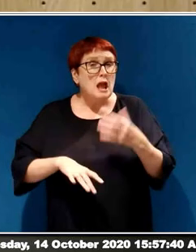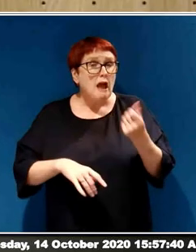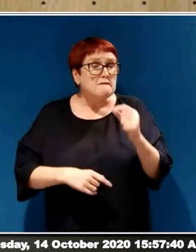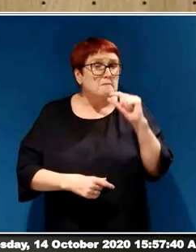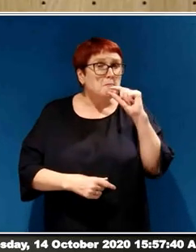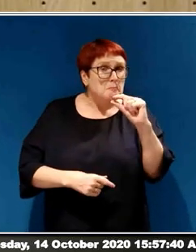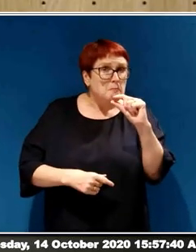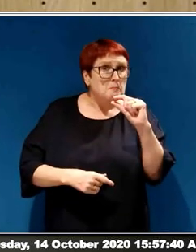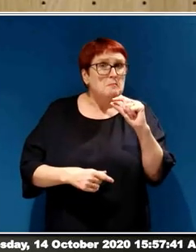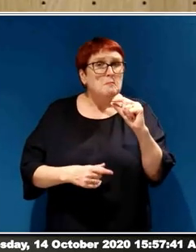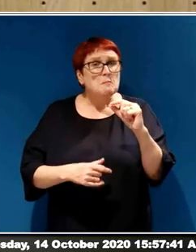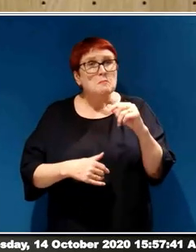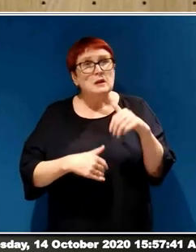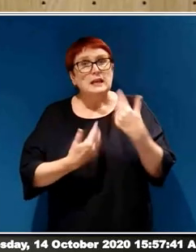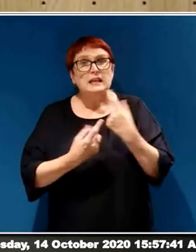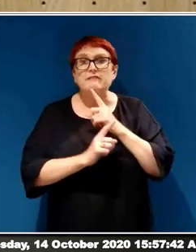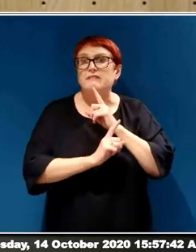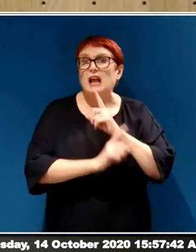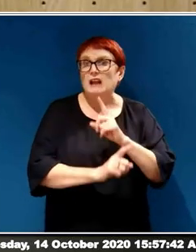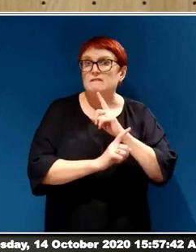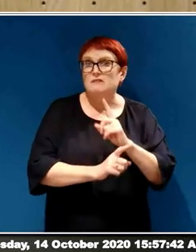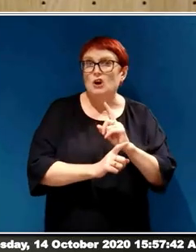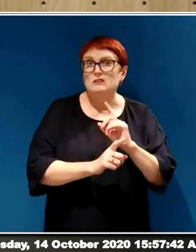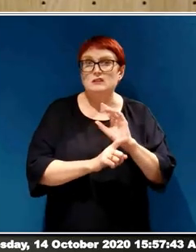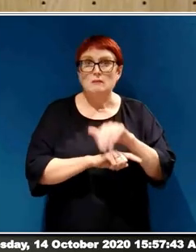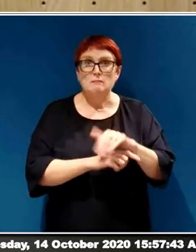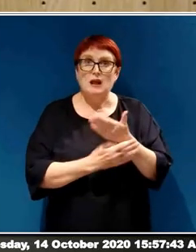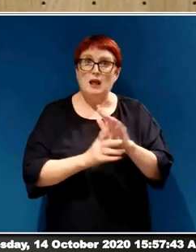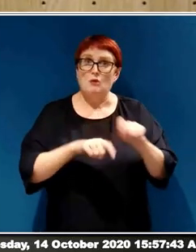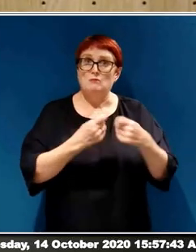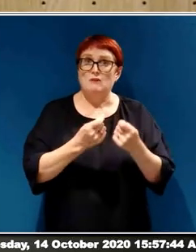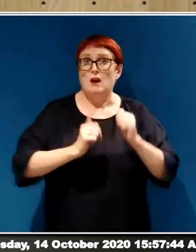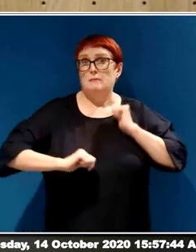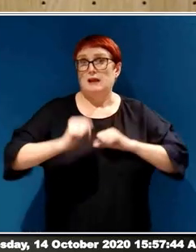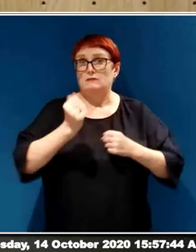behaviour support but not specifically on restrictive practices.